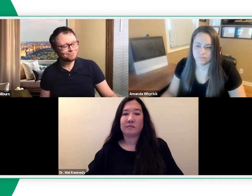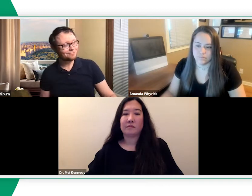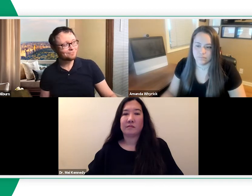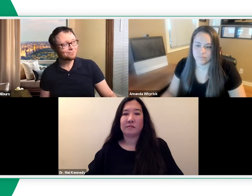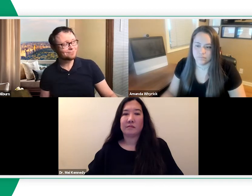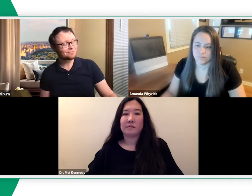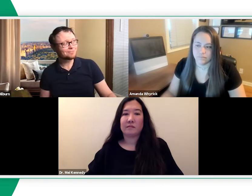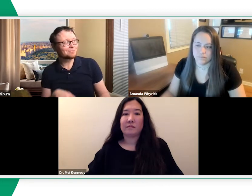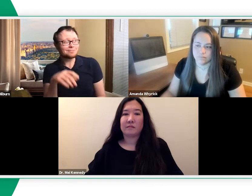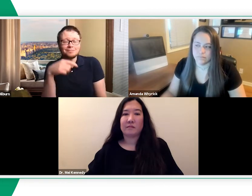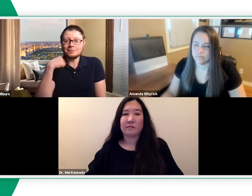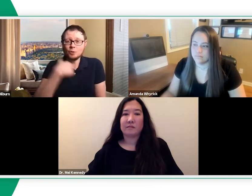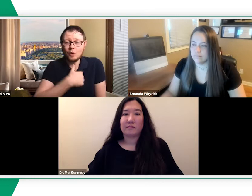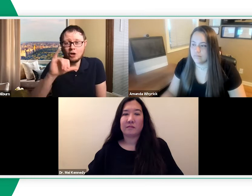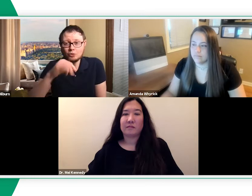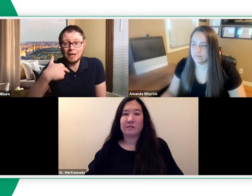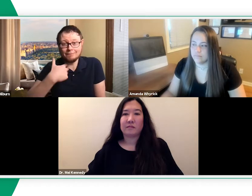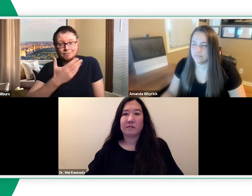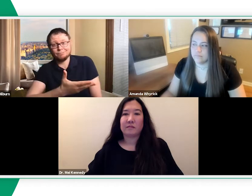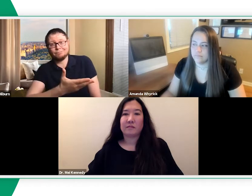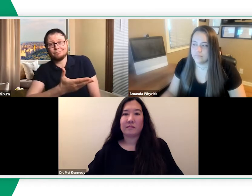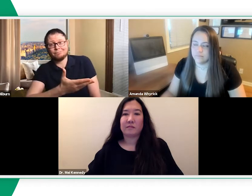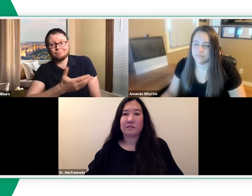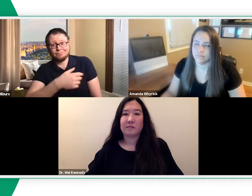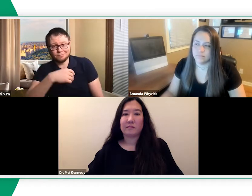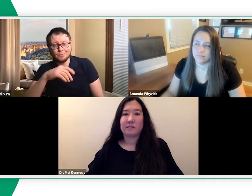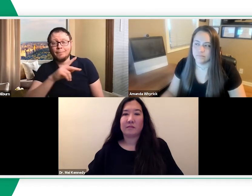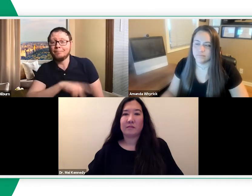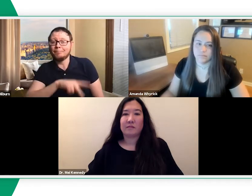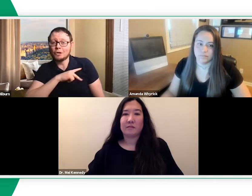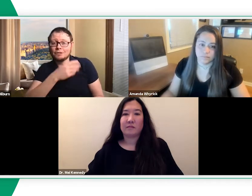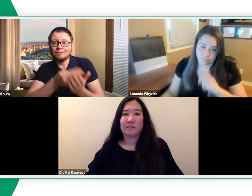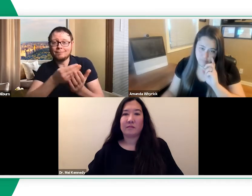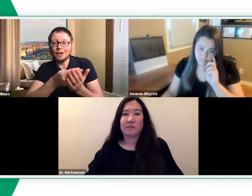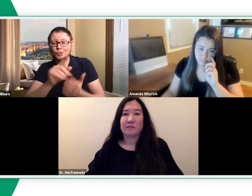end of the webinar, you'll be able to find that information.